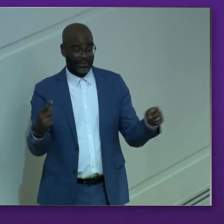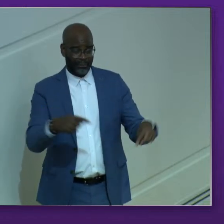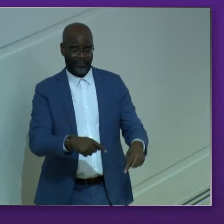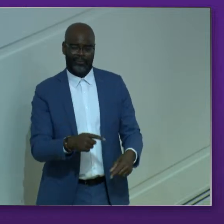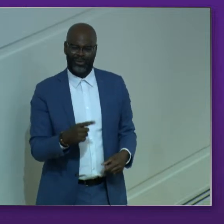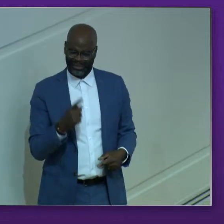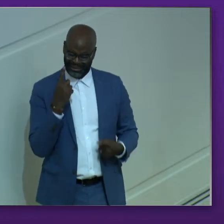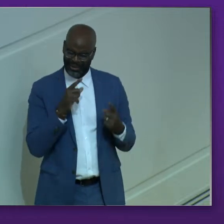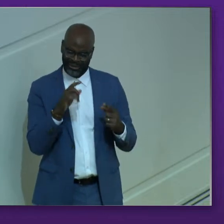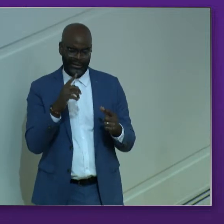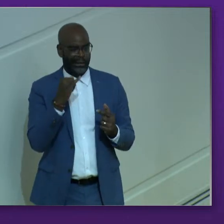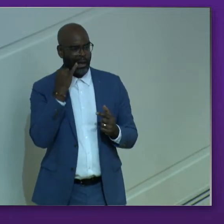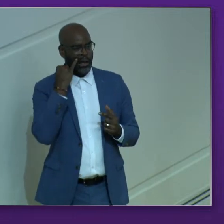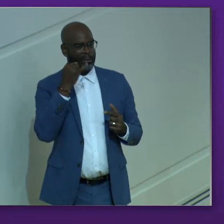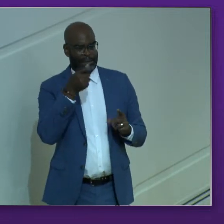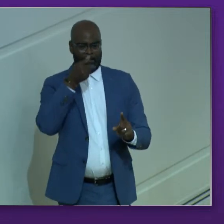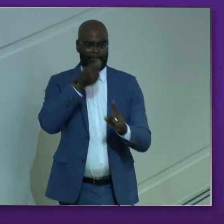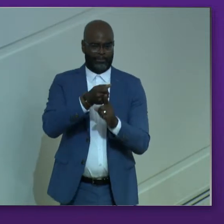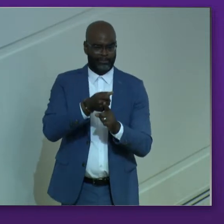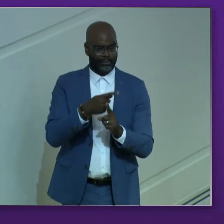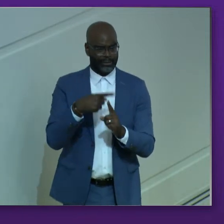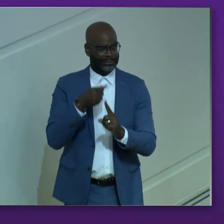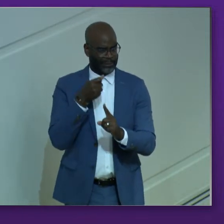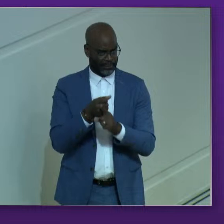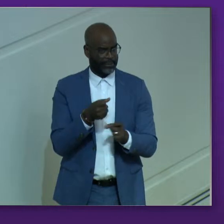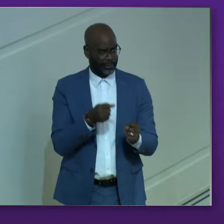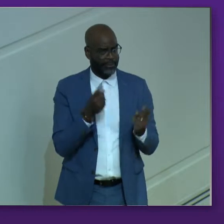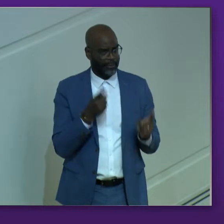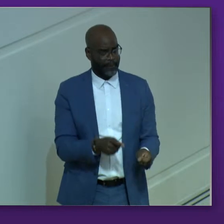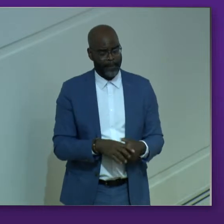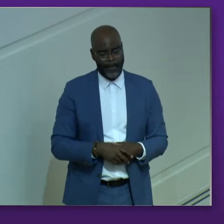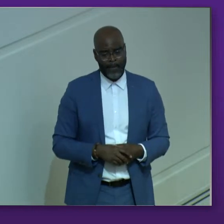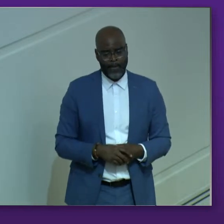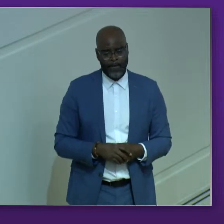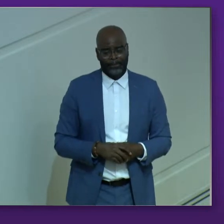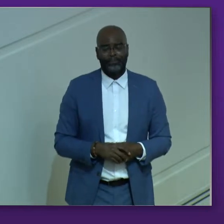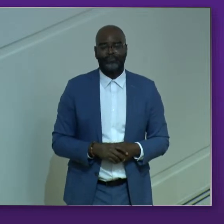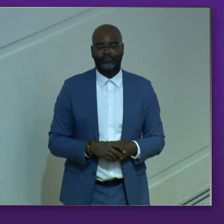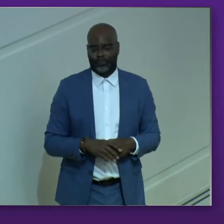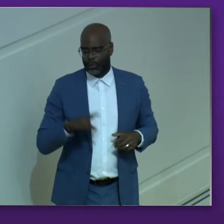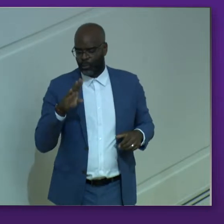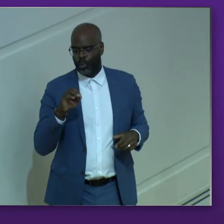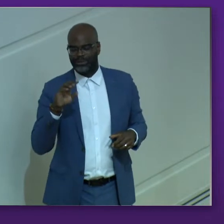MORE THAN 3500 PEOPLE AT ONE OF OUR CAMPUSES FOR ONE AFTERNOON.